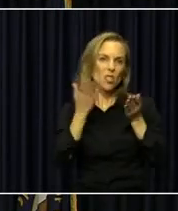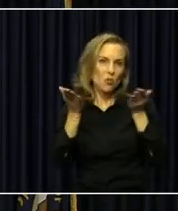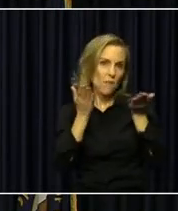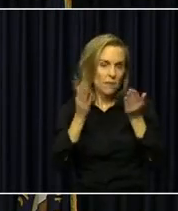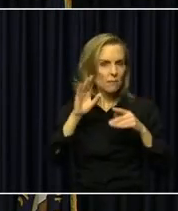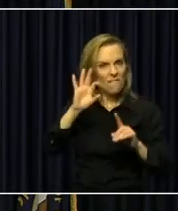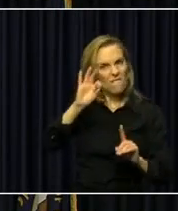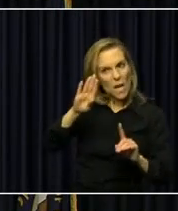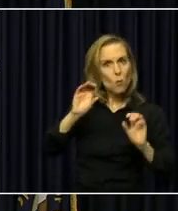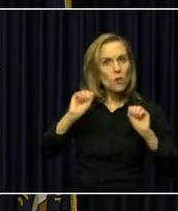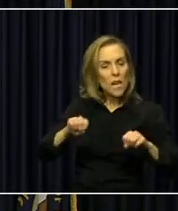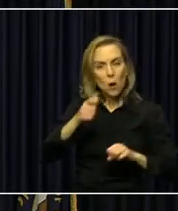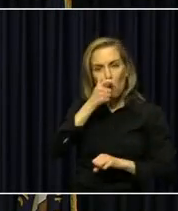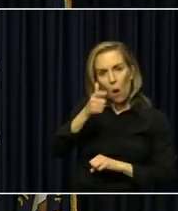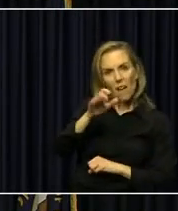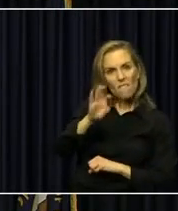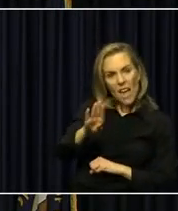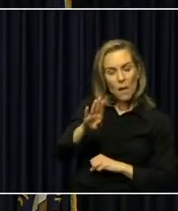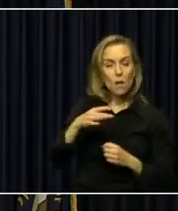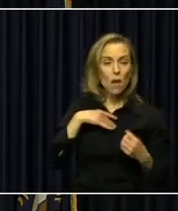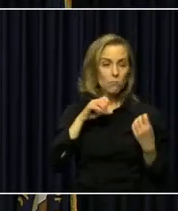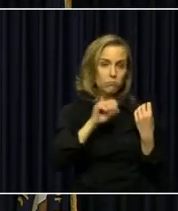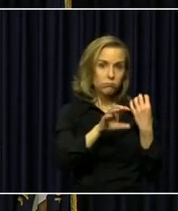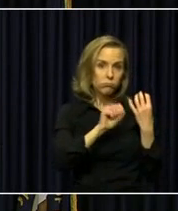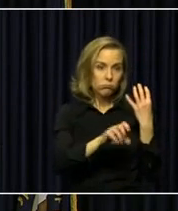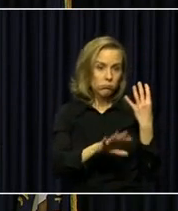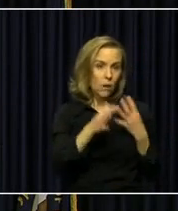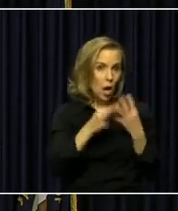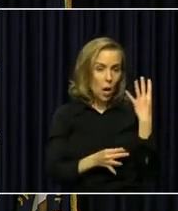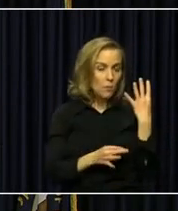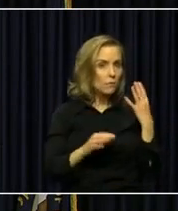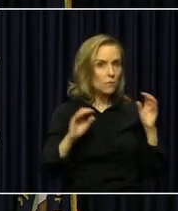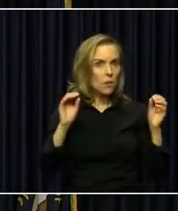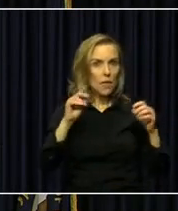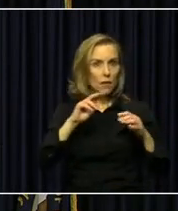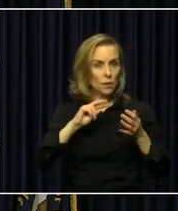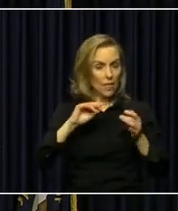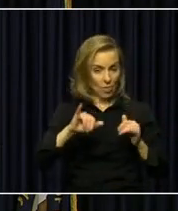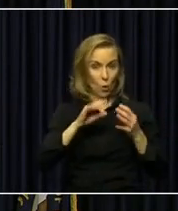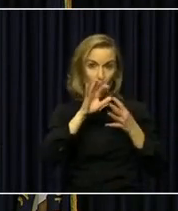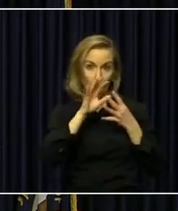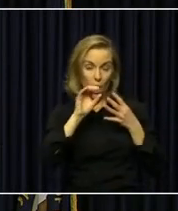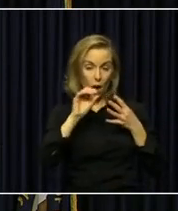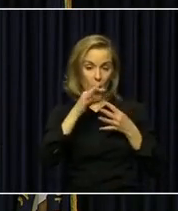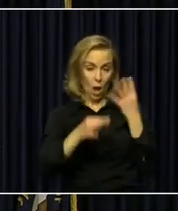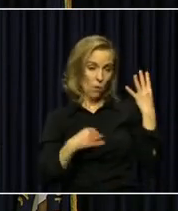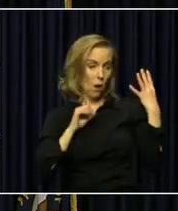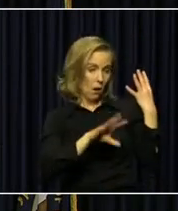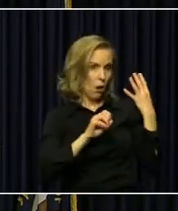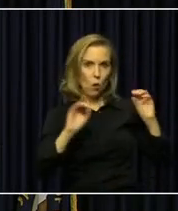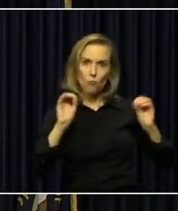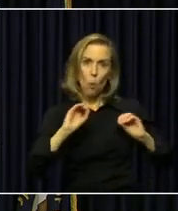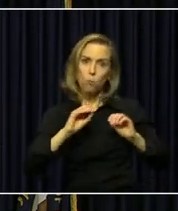HAD TO WORSHIP DIFFERENTLY, MAY HAVE BEEN IT'S -- I BET THERE